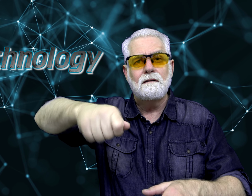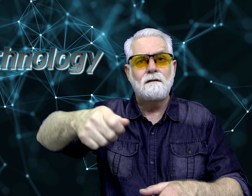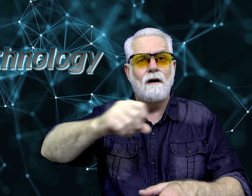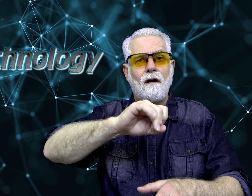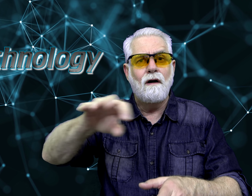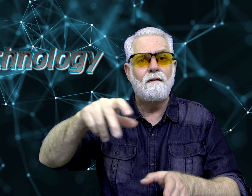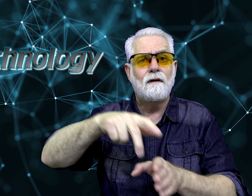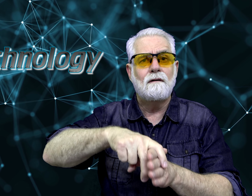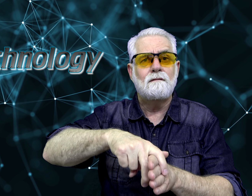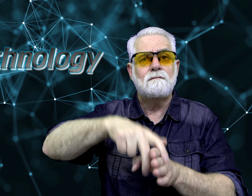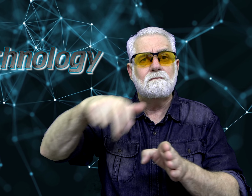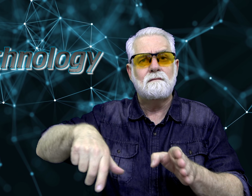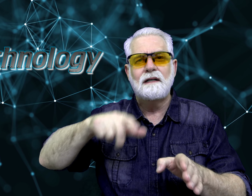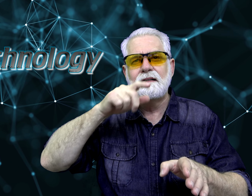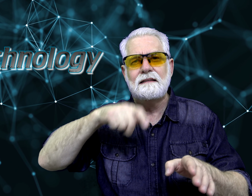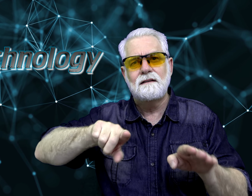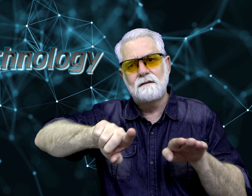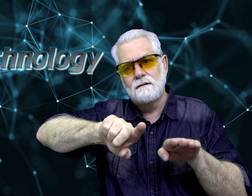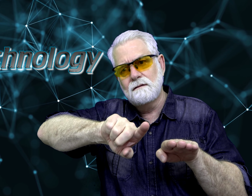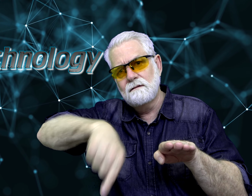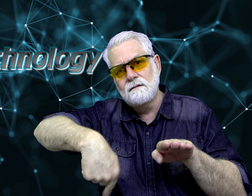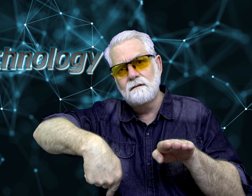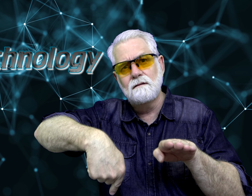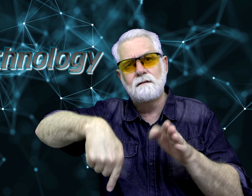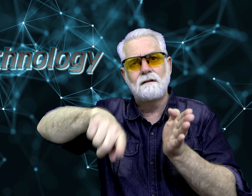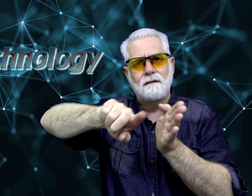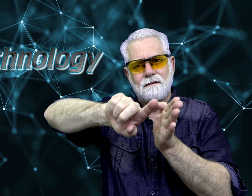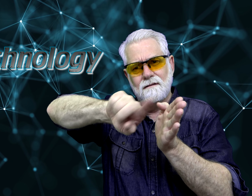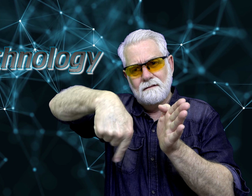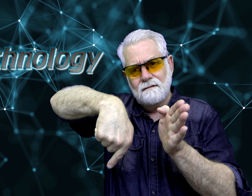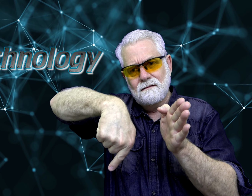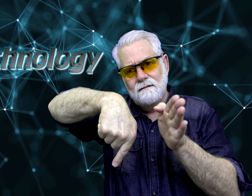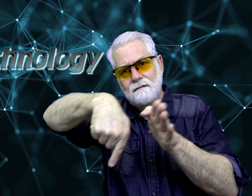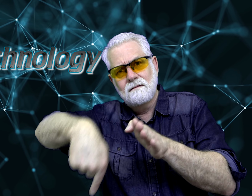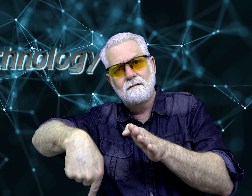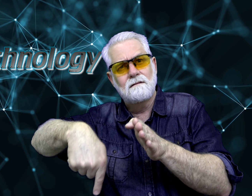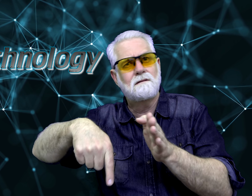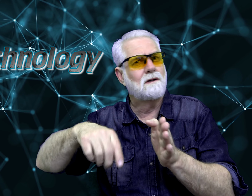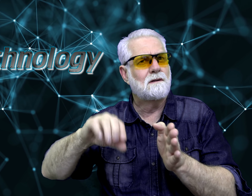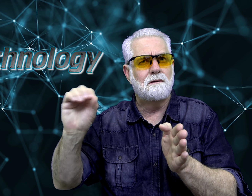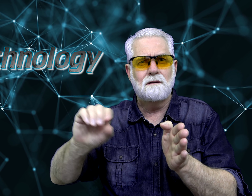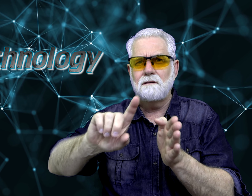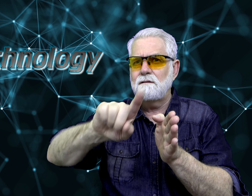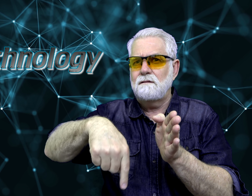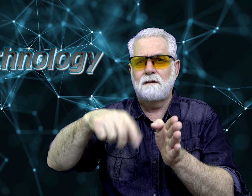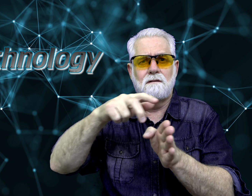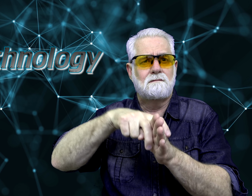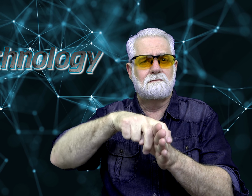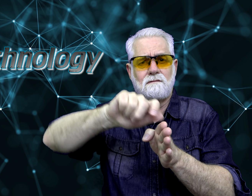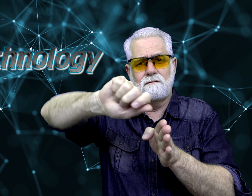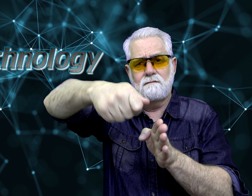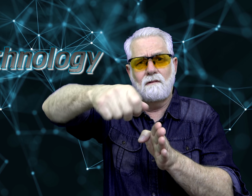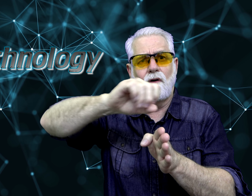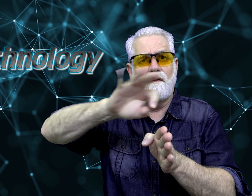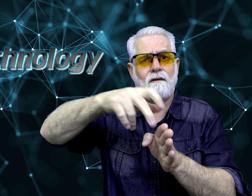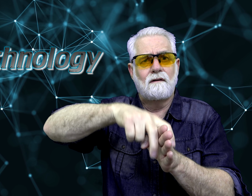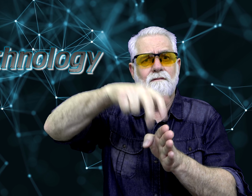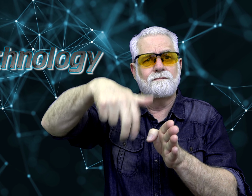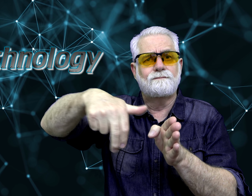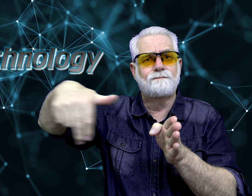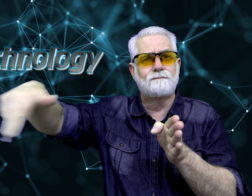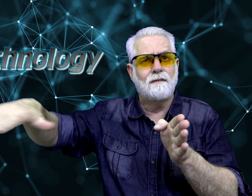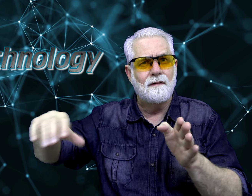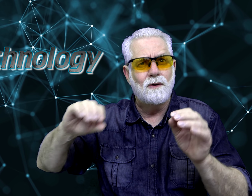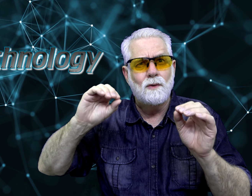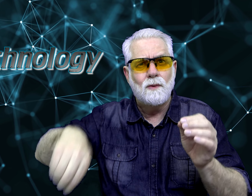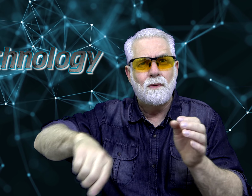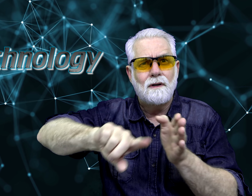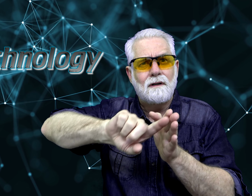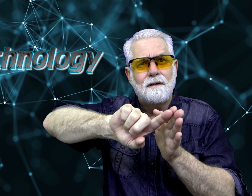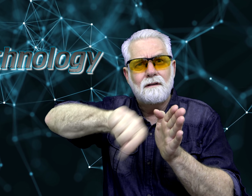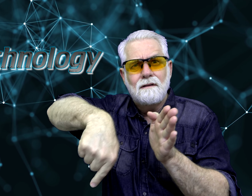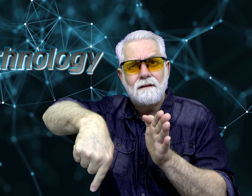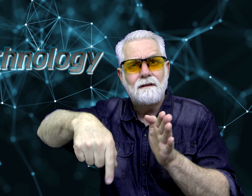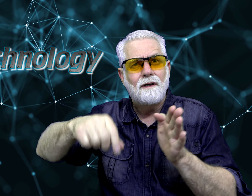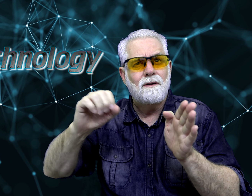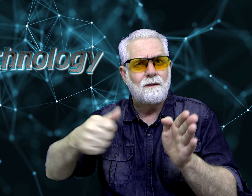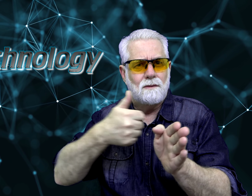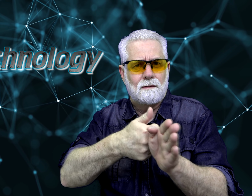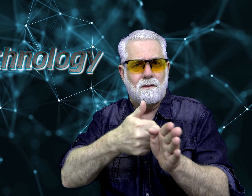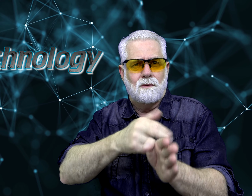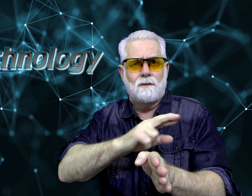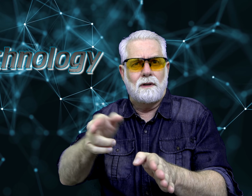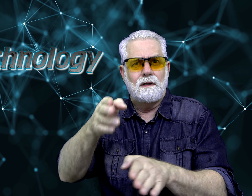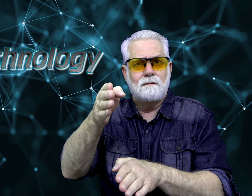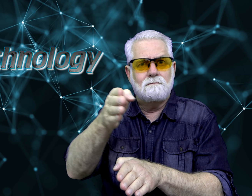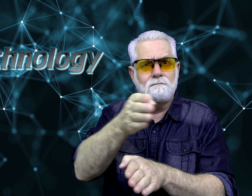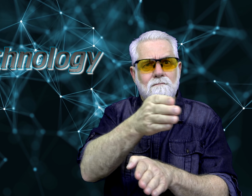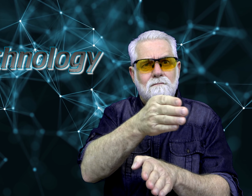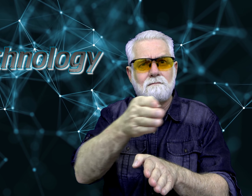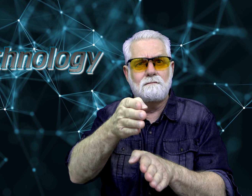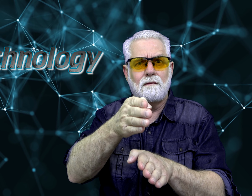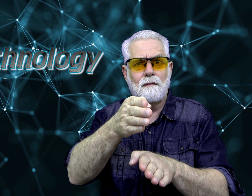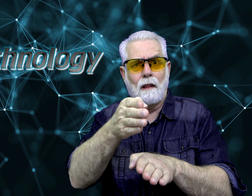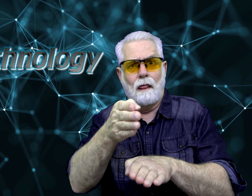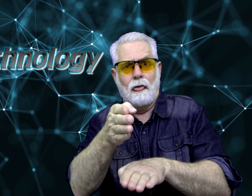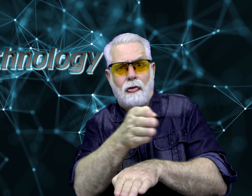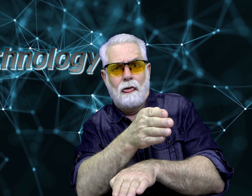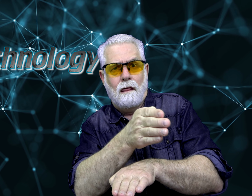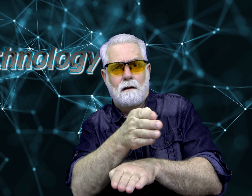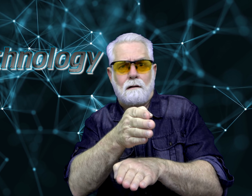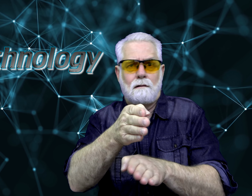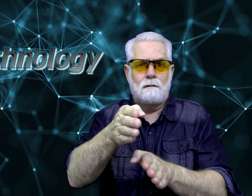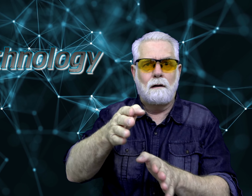When you turn it off, to get off you don’t need to put down the kickstand! No, you just shut it off, and get off and walk away…..no kickstand!!